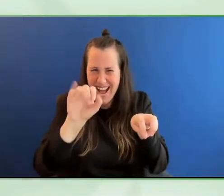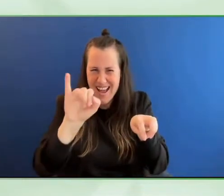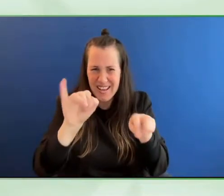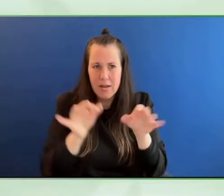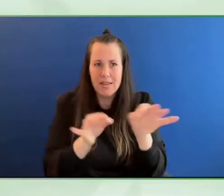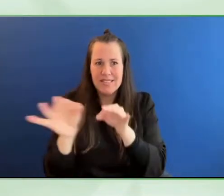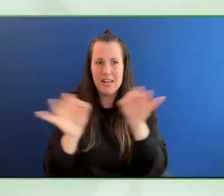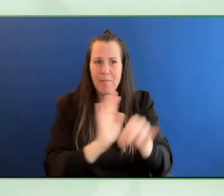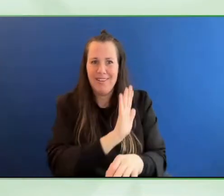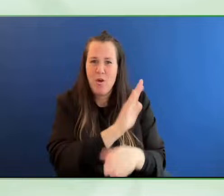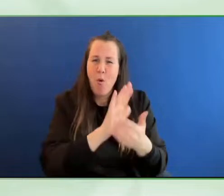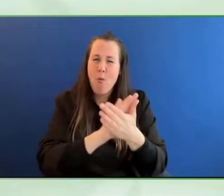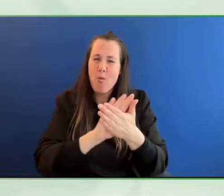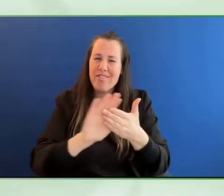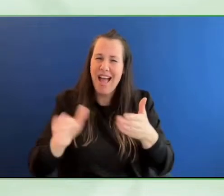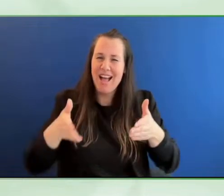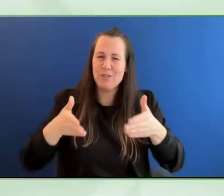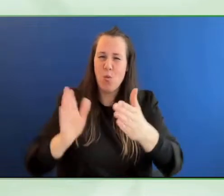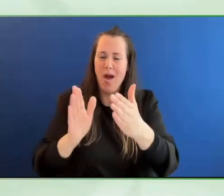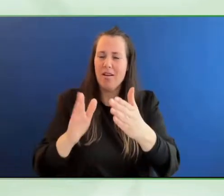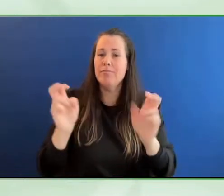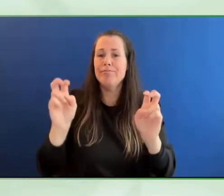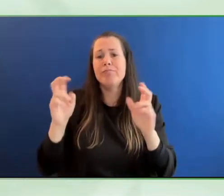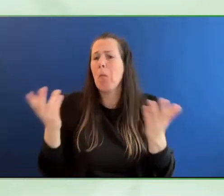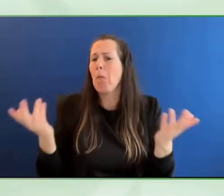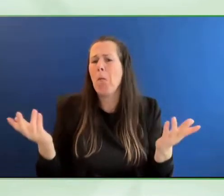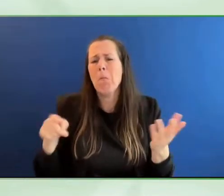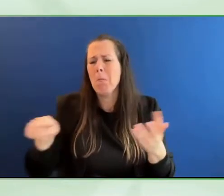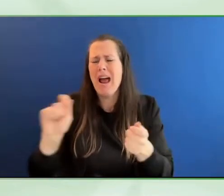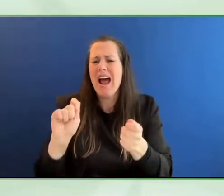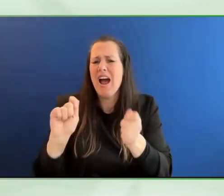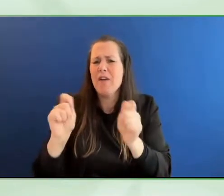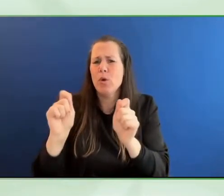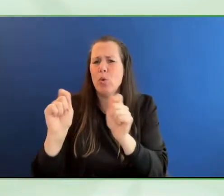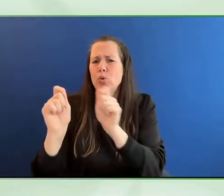use these tools to help our art and businesses.